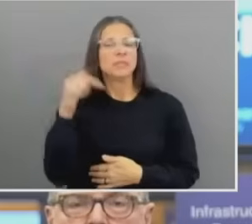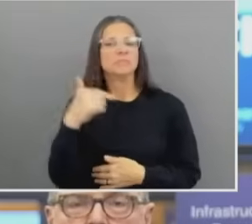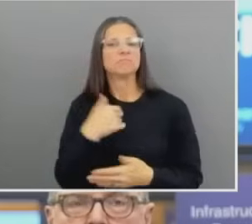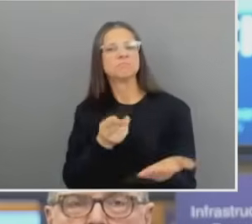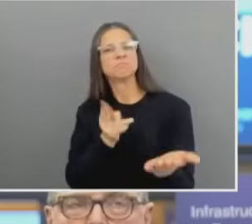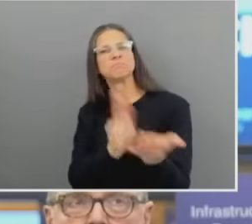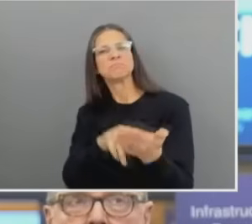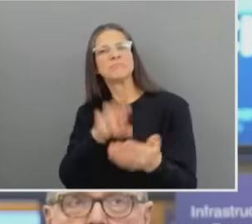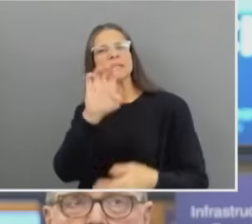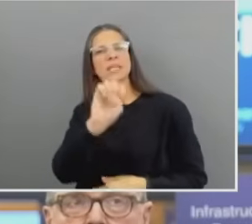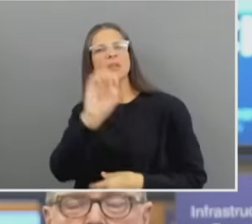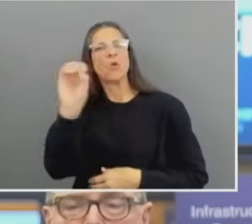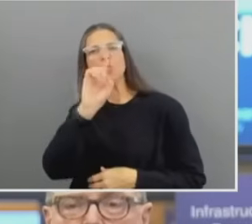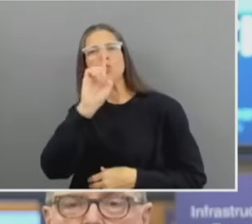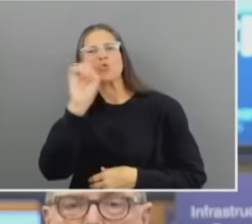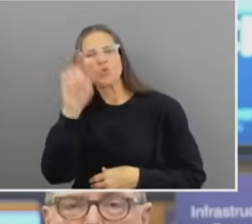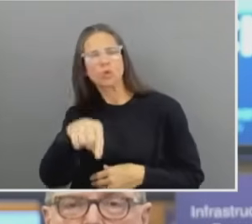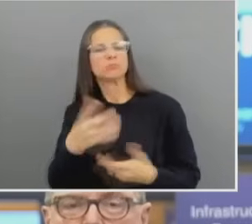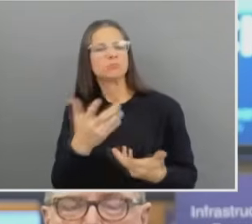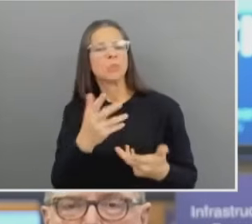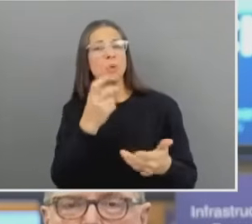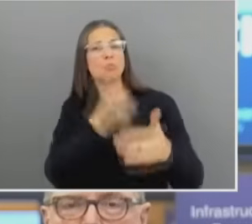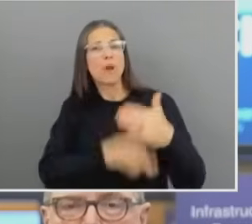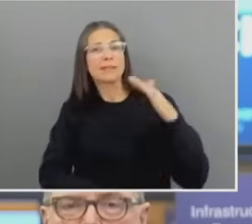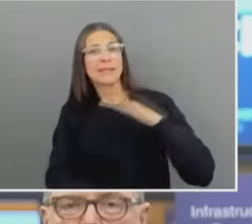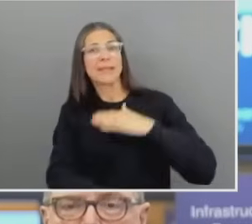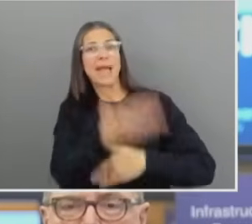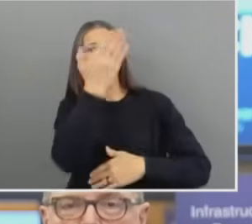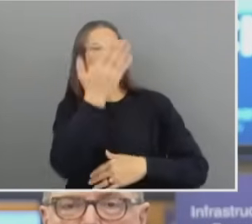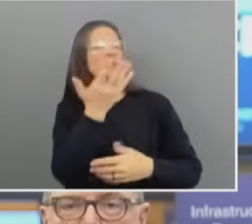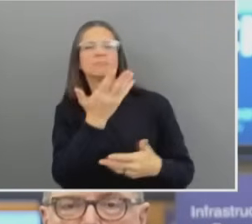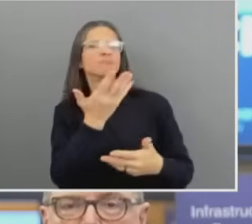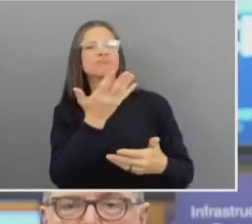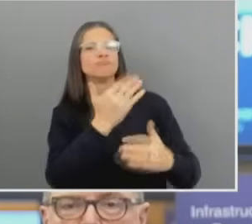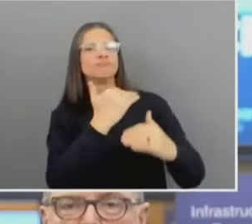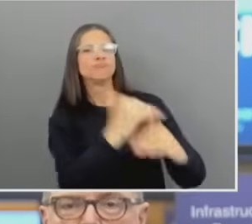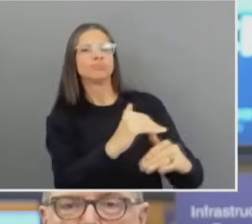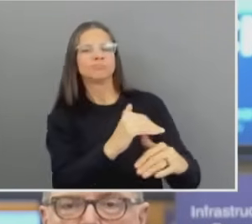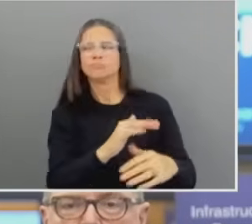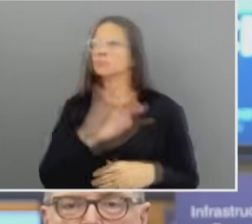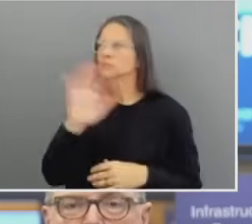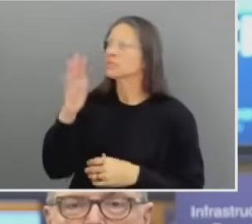ON FRIDAY, I SIGNED A STATE OF EMERGENCY AND ACTIVATED THE STATE’S PRICE GOUGING LAWS.